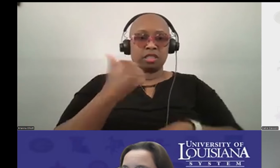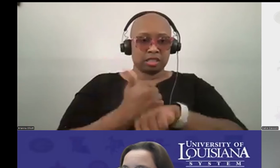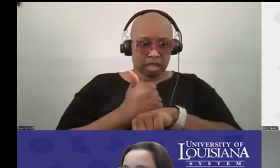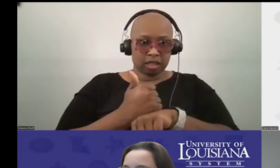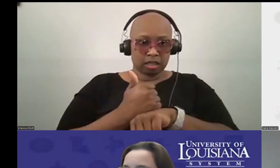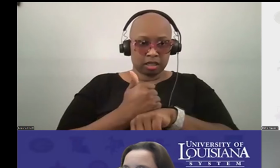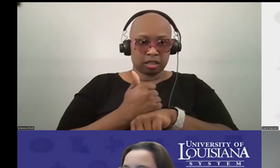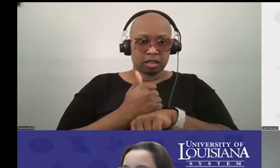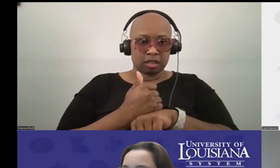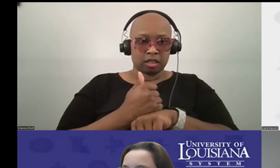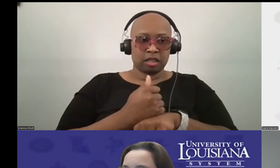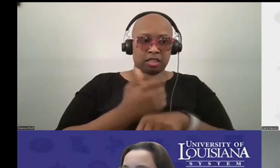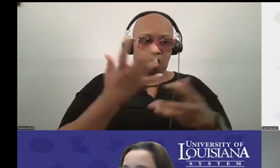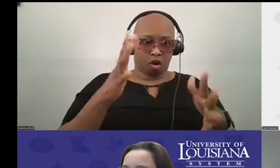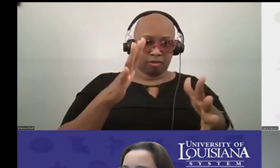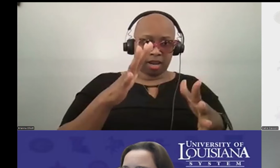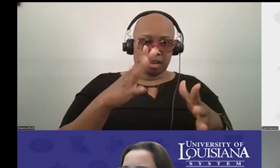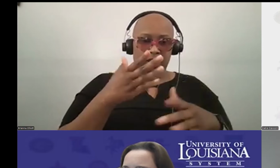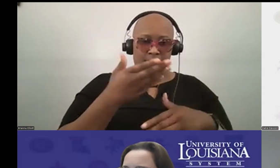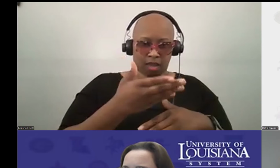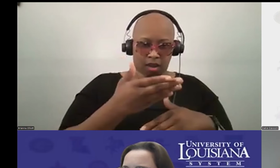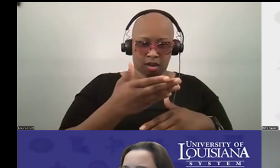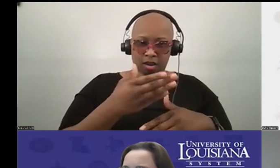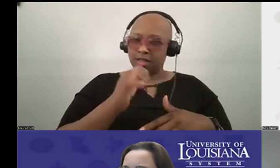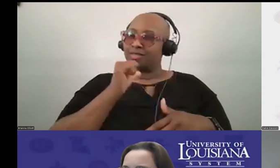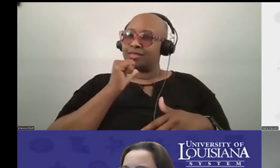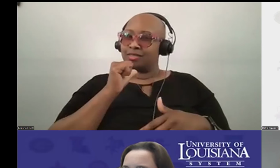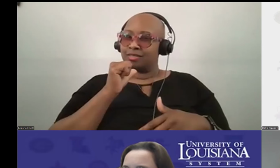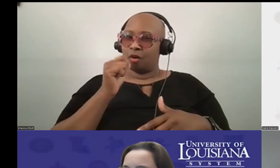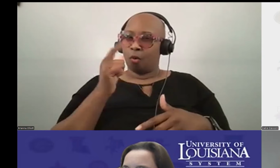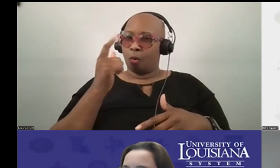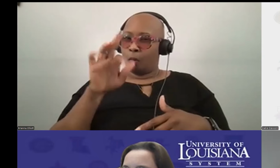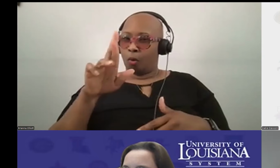changing? So there isn't necessarily a default that says accessibility, right? Because if you